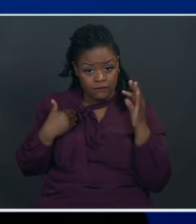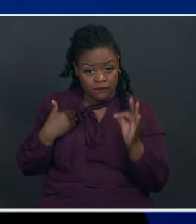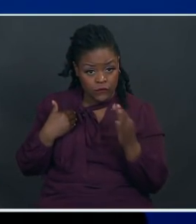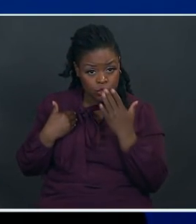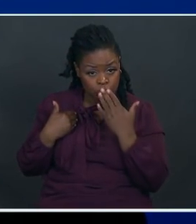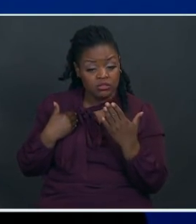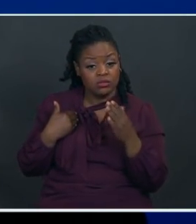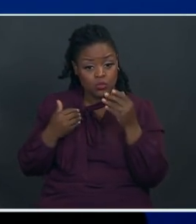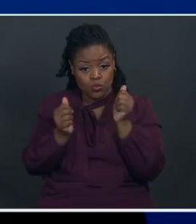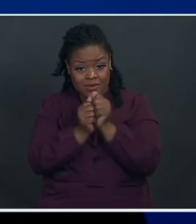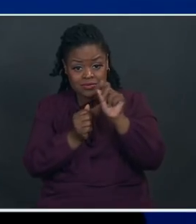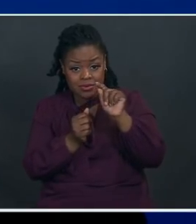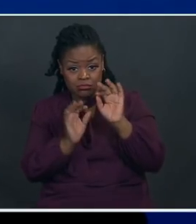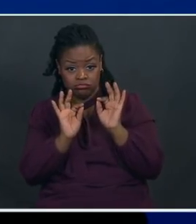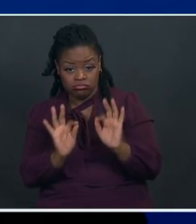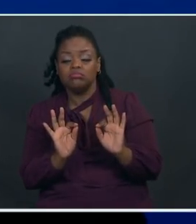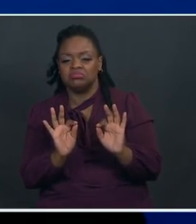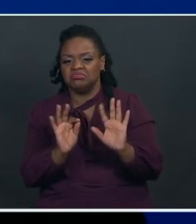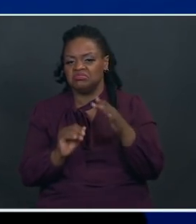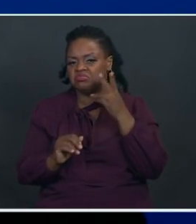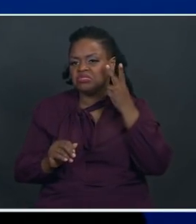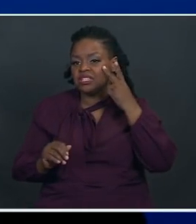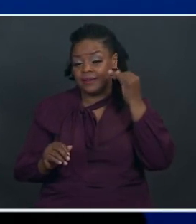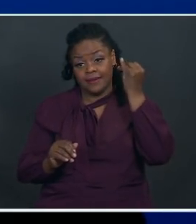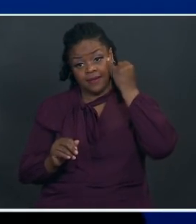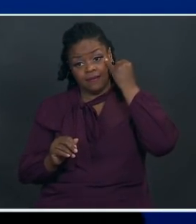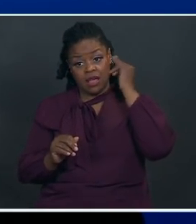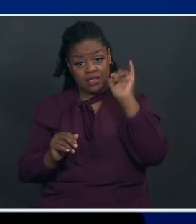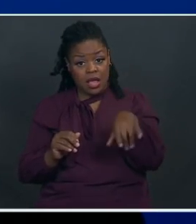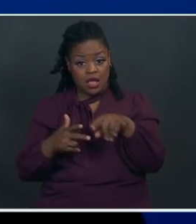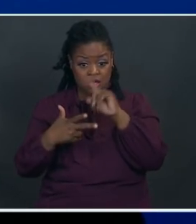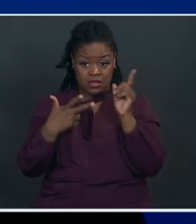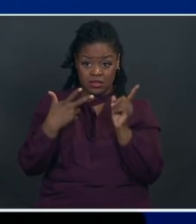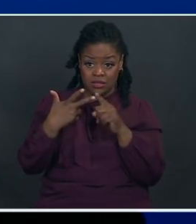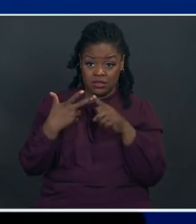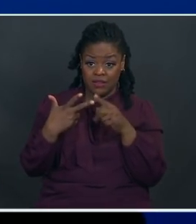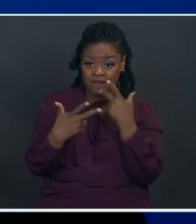against the wild type virus that is predominantly in the United States